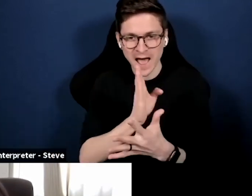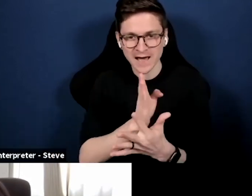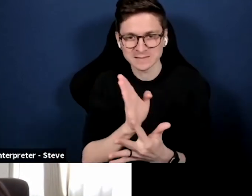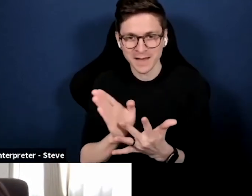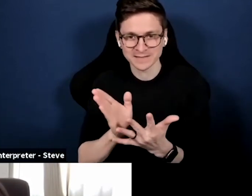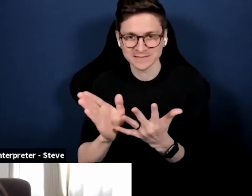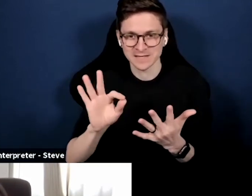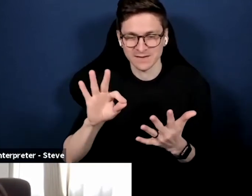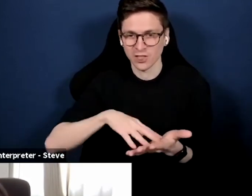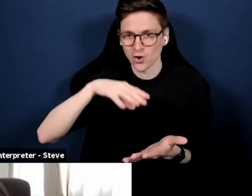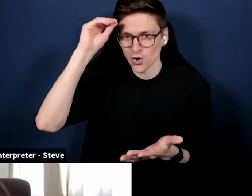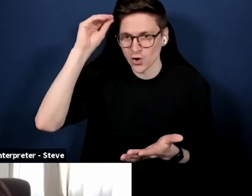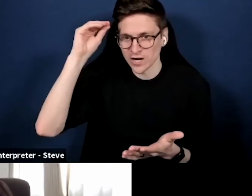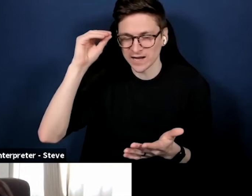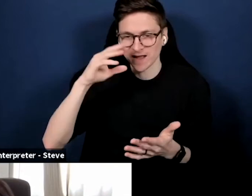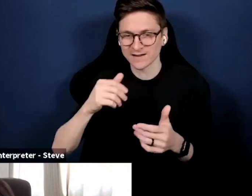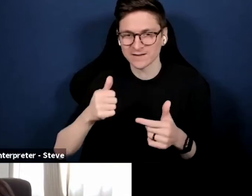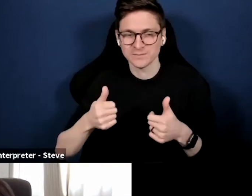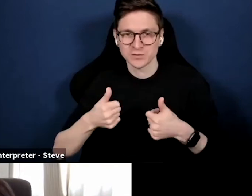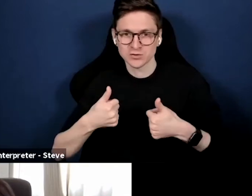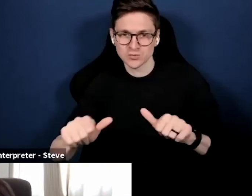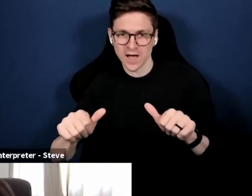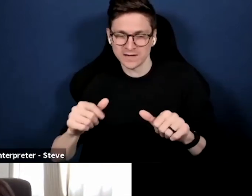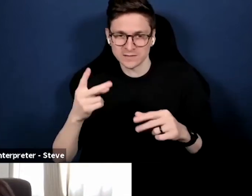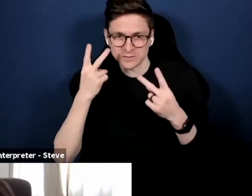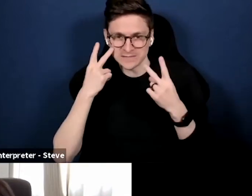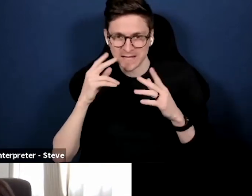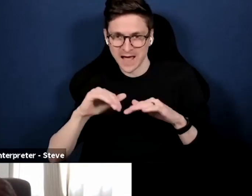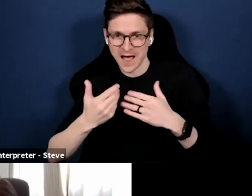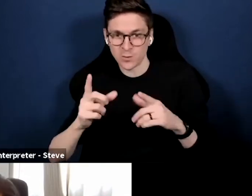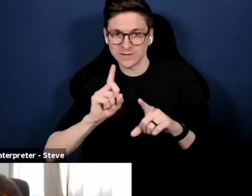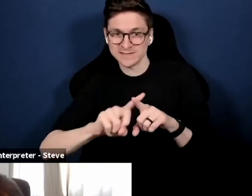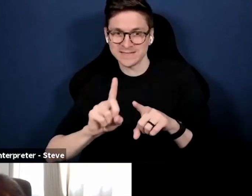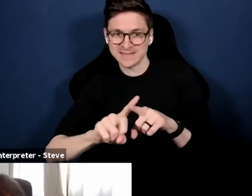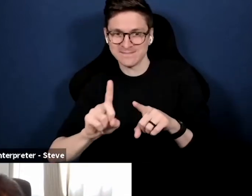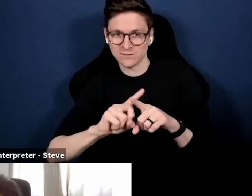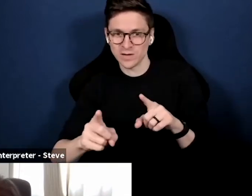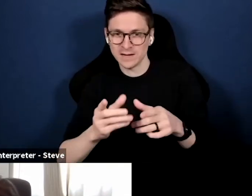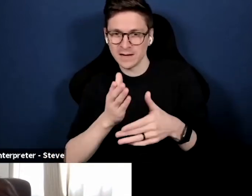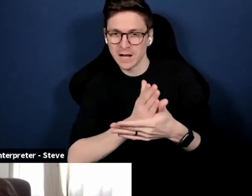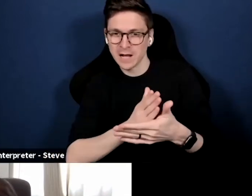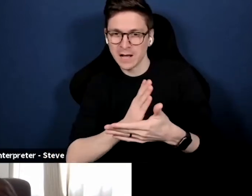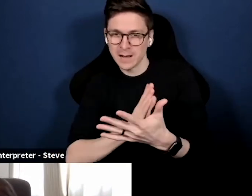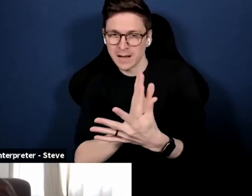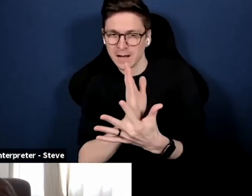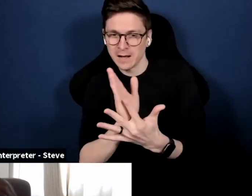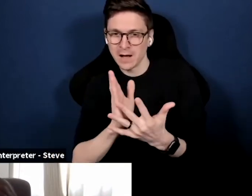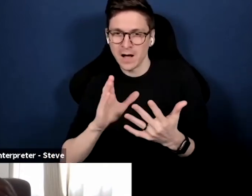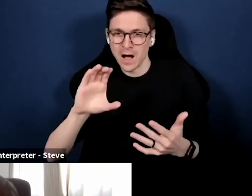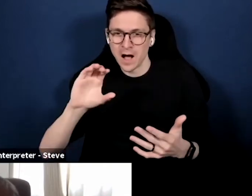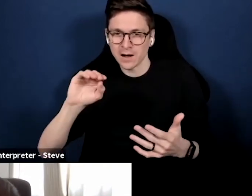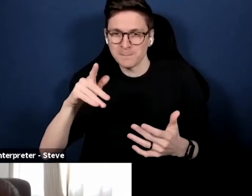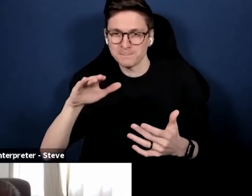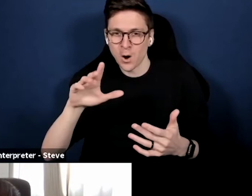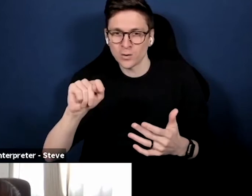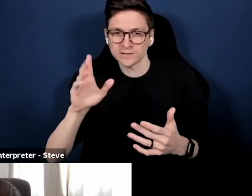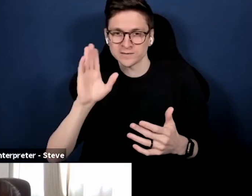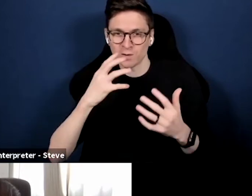try to see how these multiple components uh interact to come together to give emergent